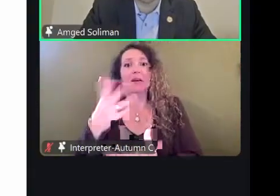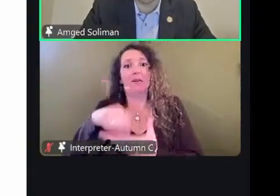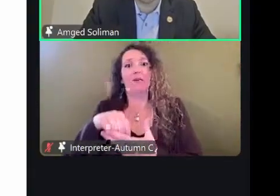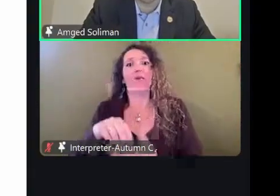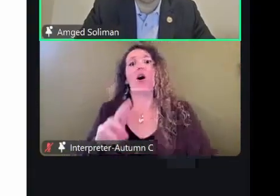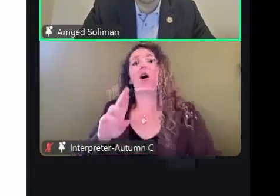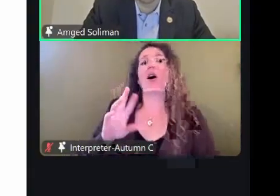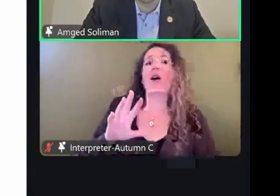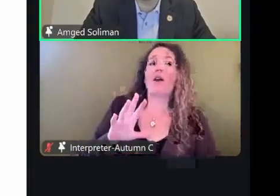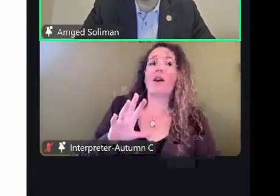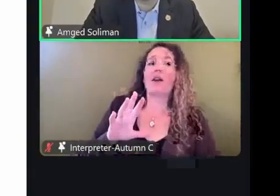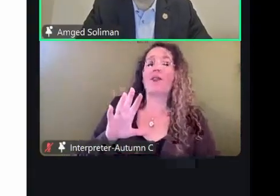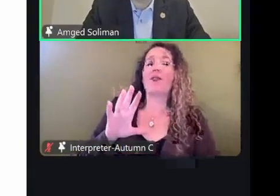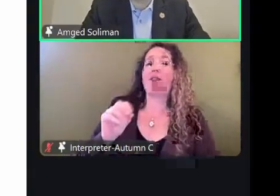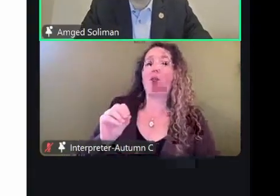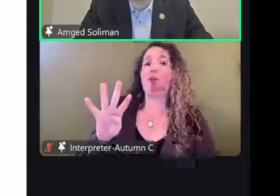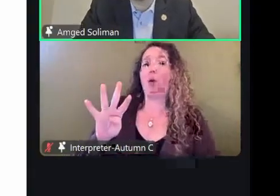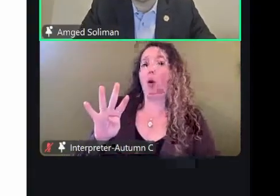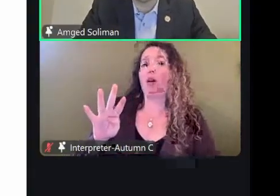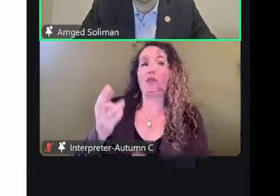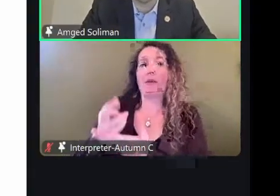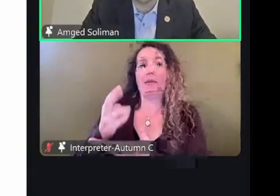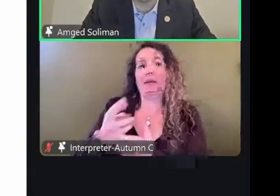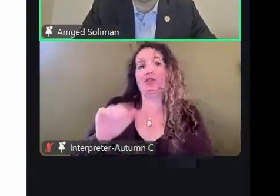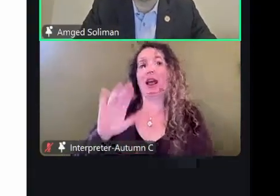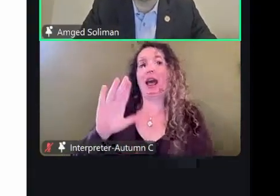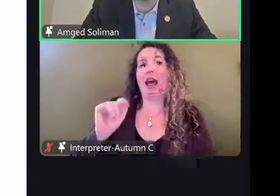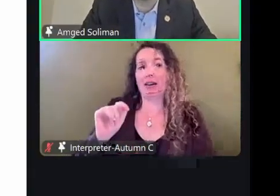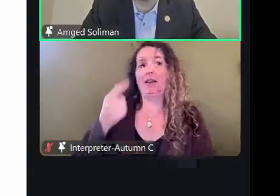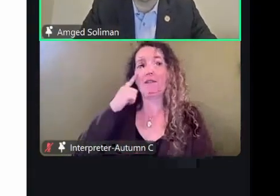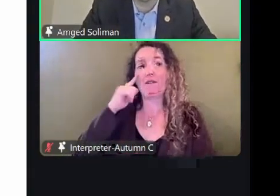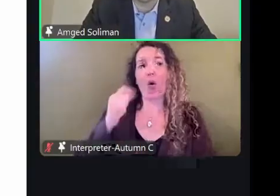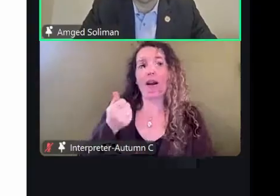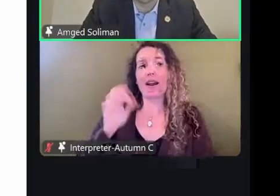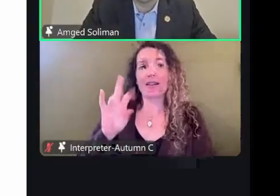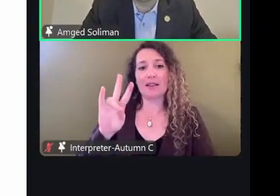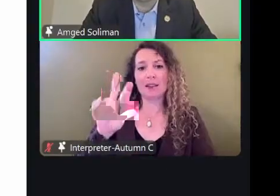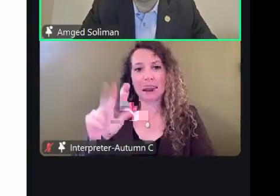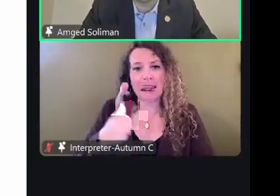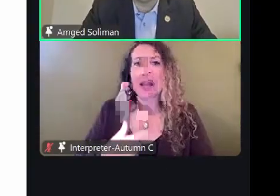discrimination on the basis of disability in programs and activities receiving federal